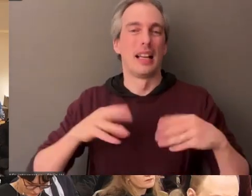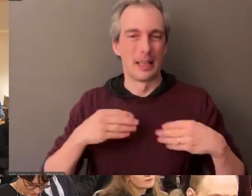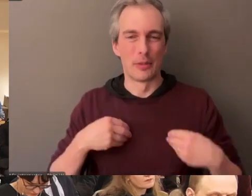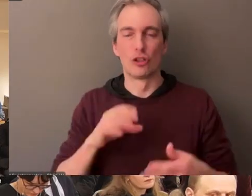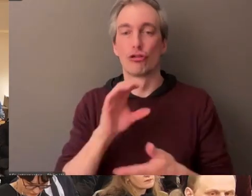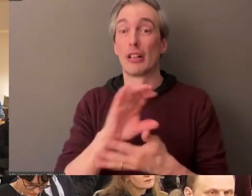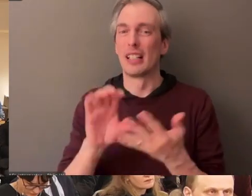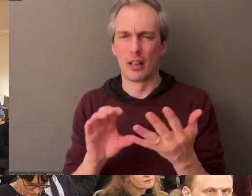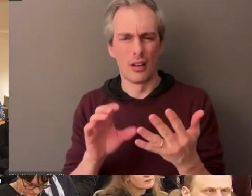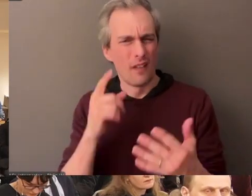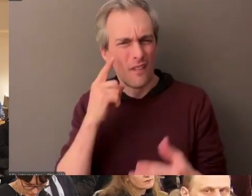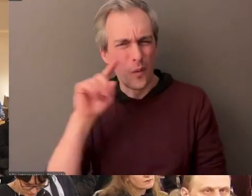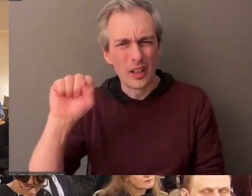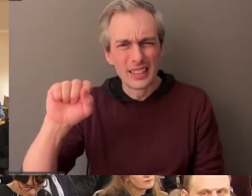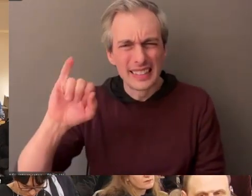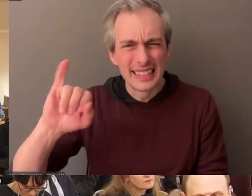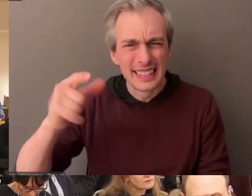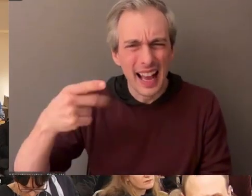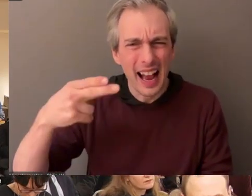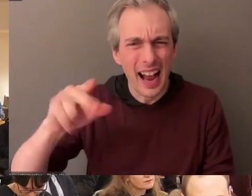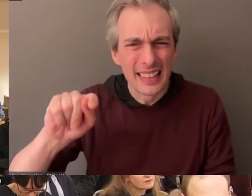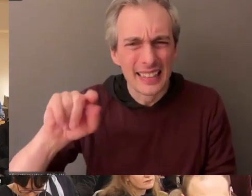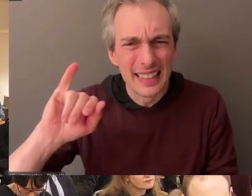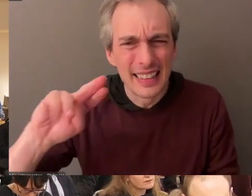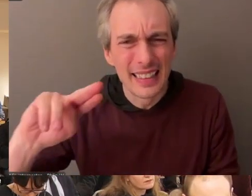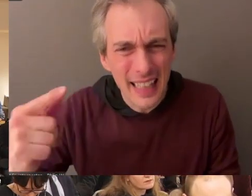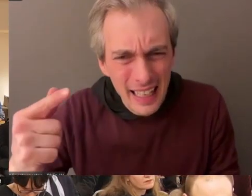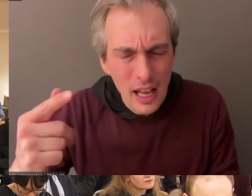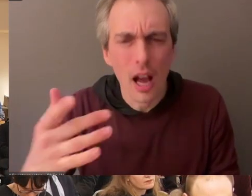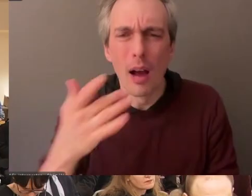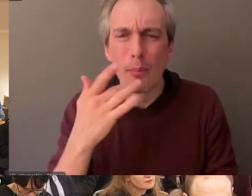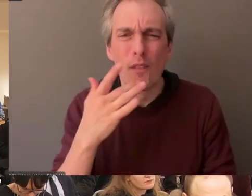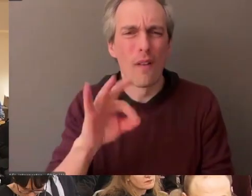Is there a preferred format for citing... C-I-T-E... Citing?